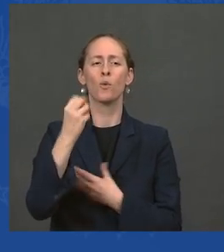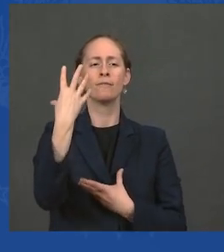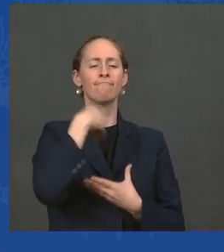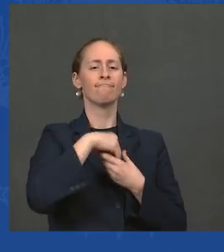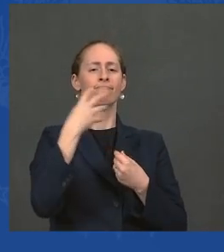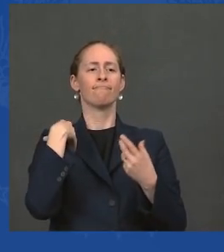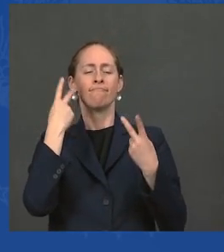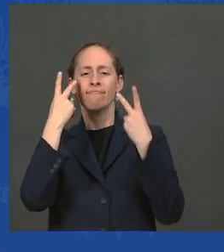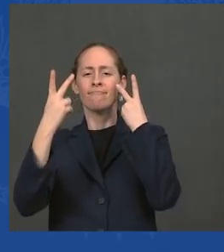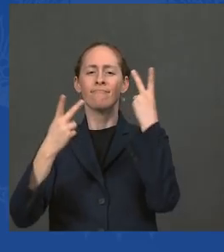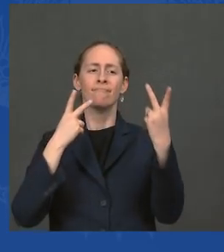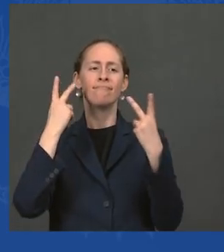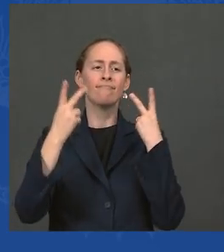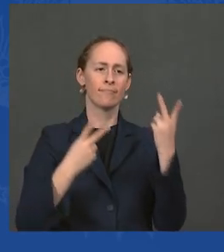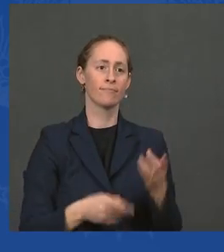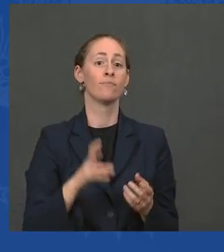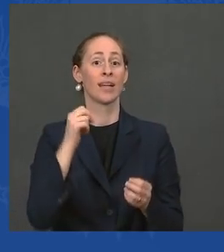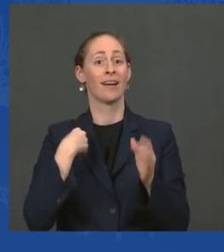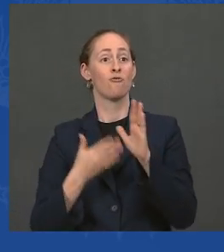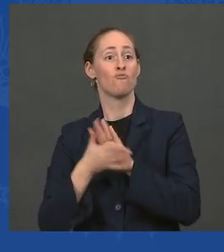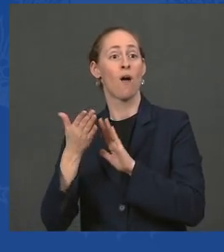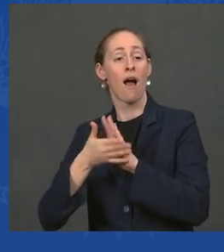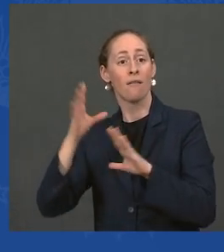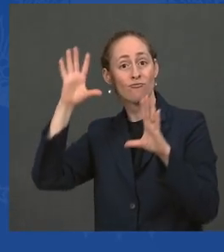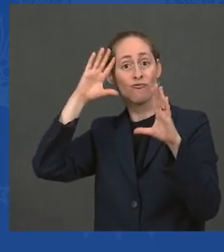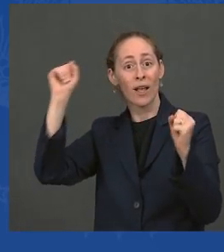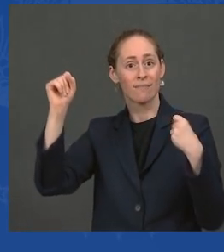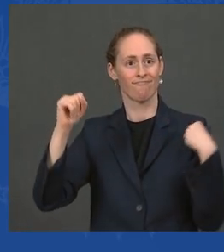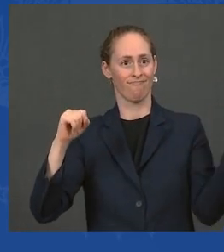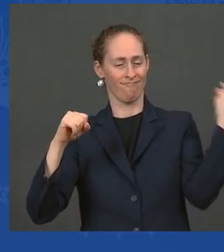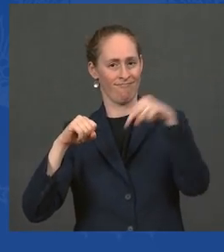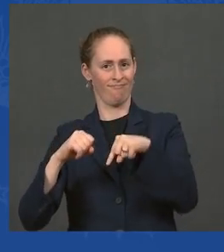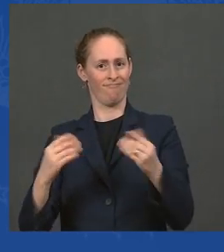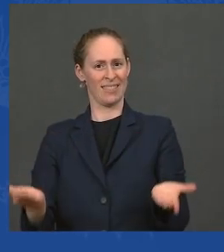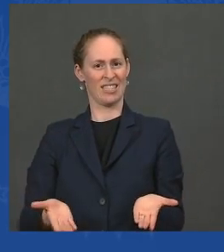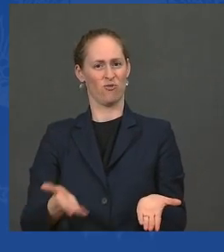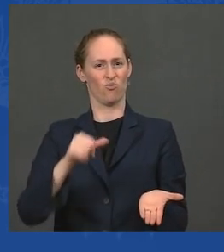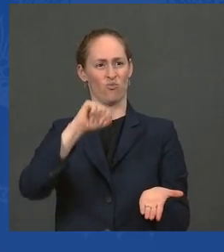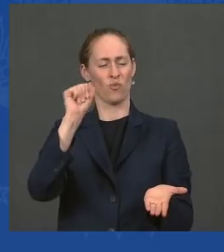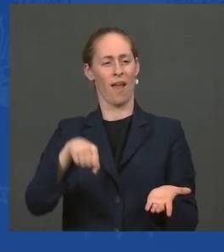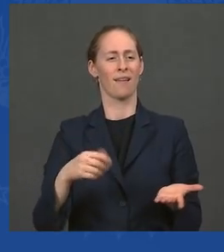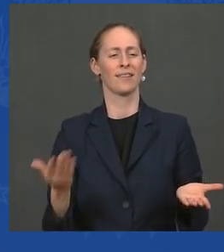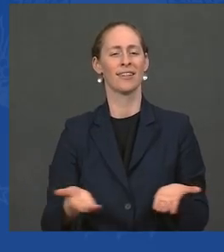I came back to Scranton. And I started here in Scranton. And I resolved to bring Scranton values to bear,